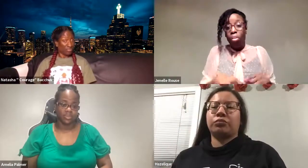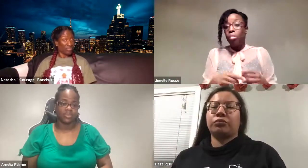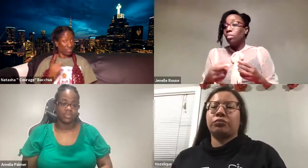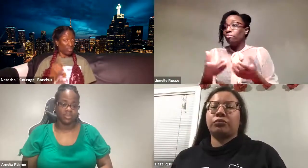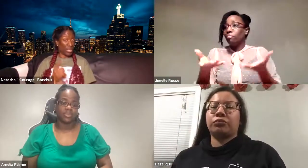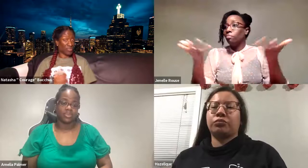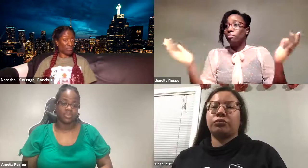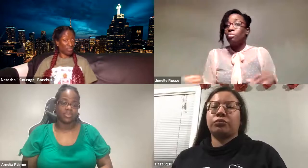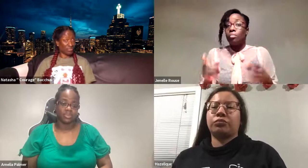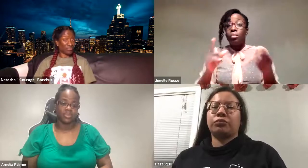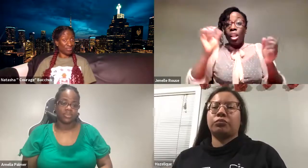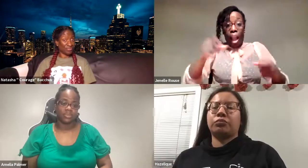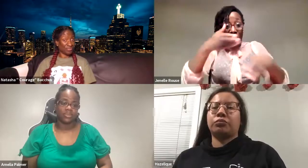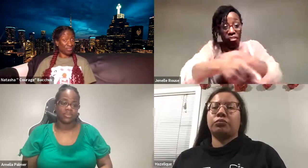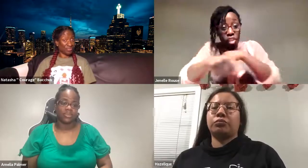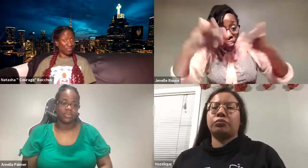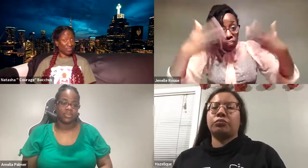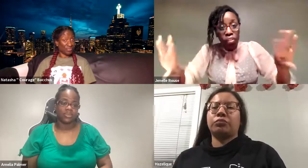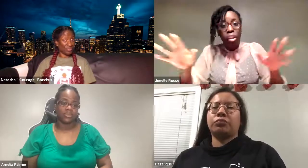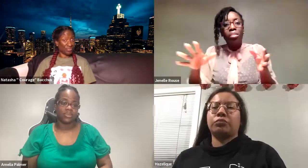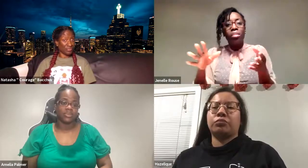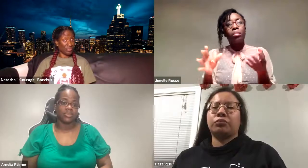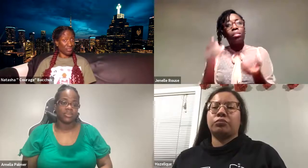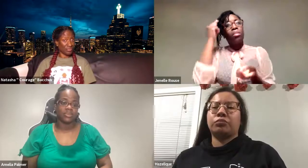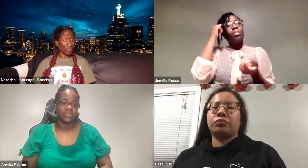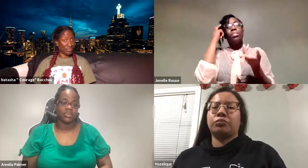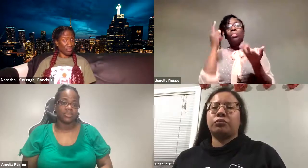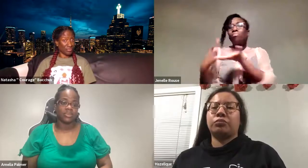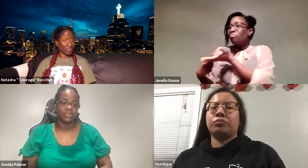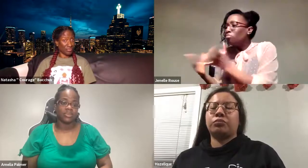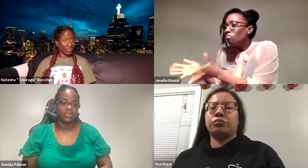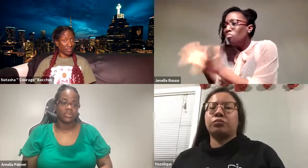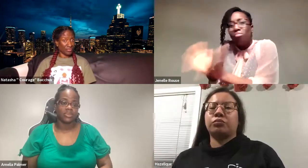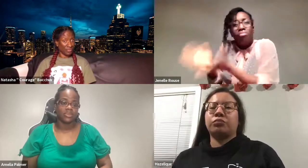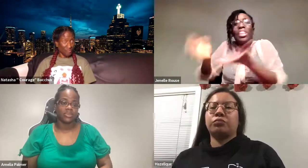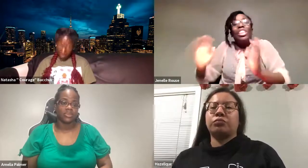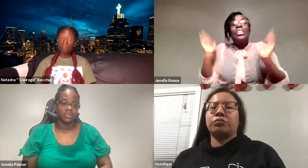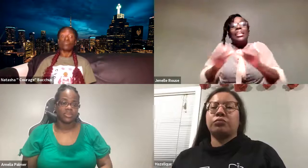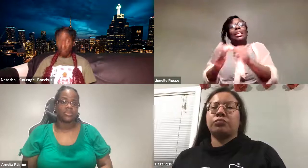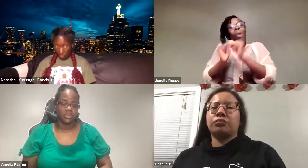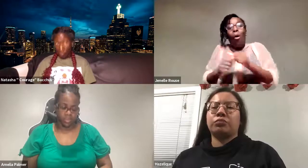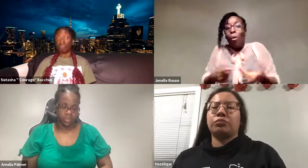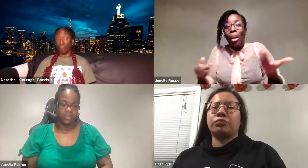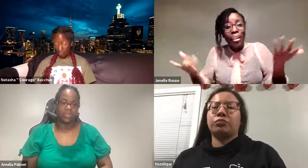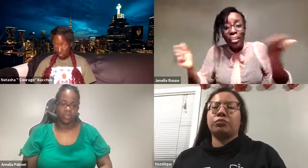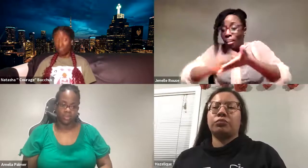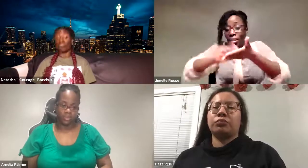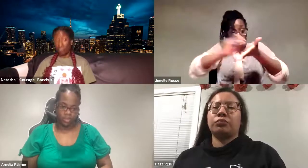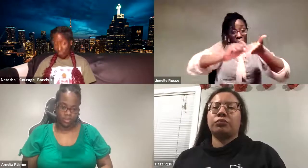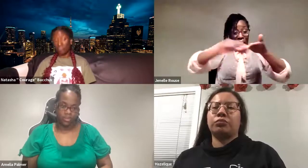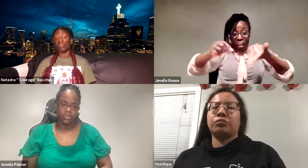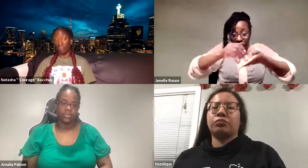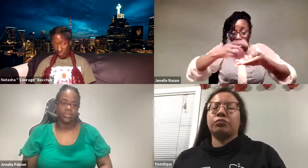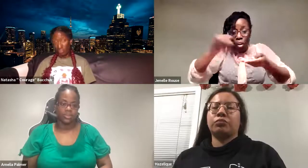example of exactly what i mean. after this panel is over i urge you guys to keep talking, keep the